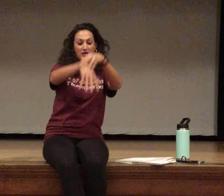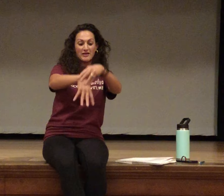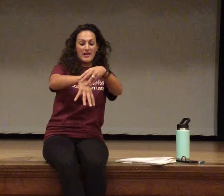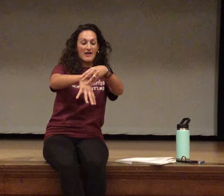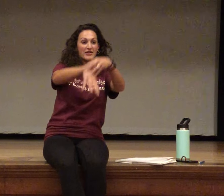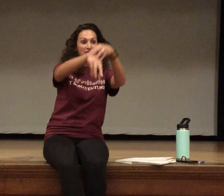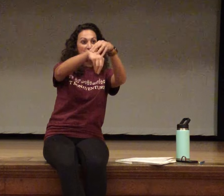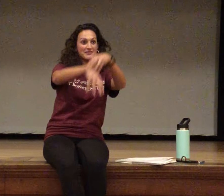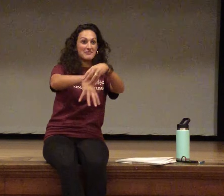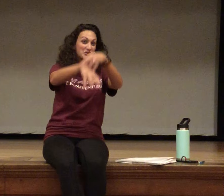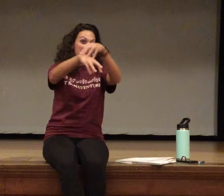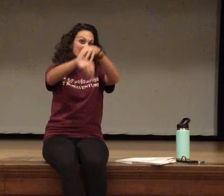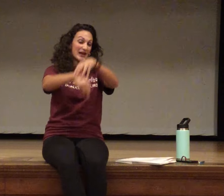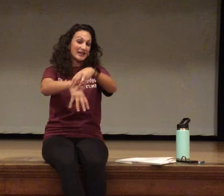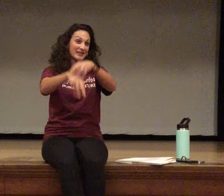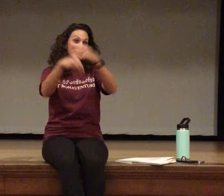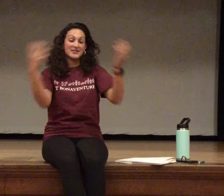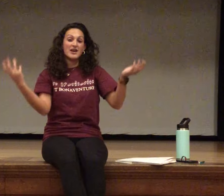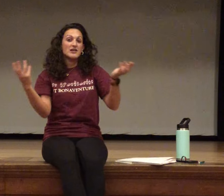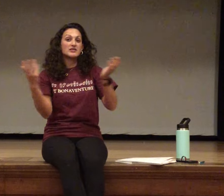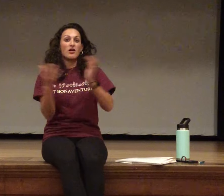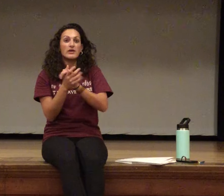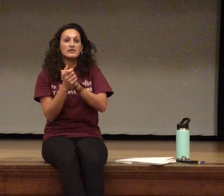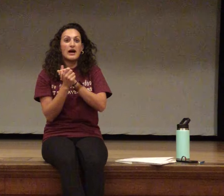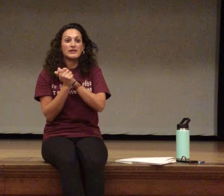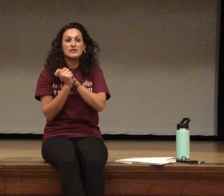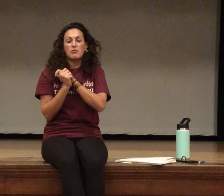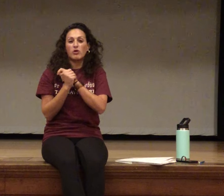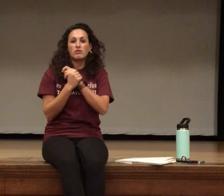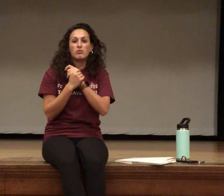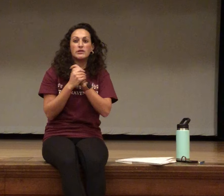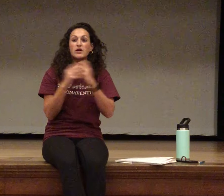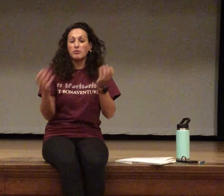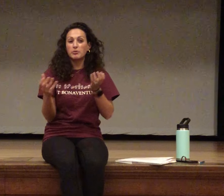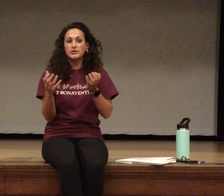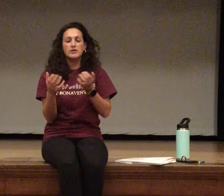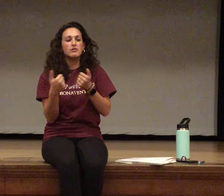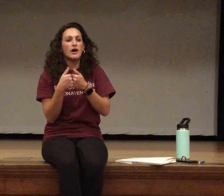and having it it should be signed like this so it's honestly more what's comfortable to you